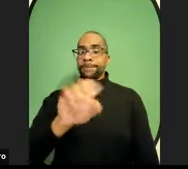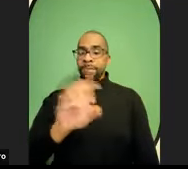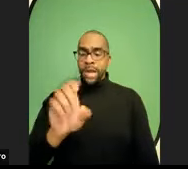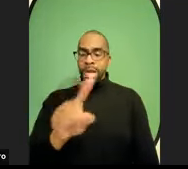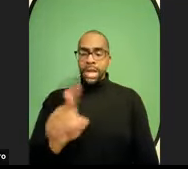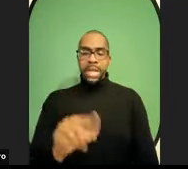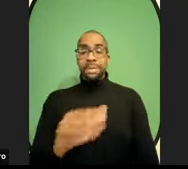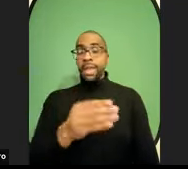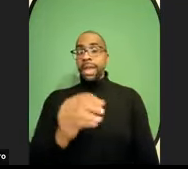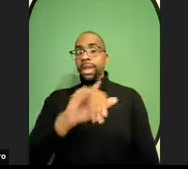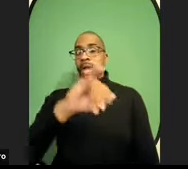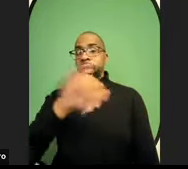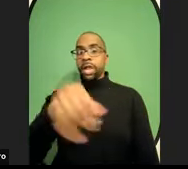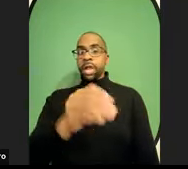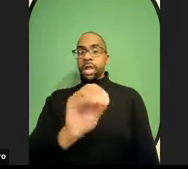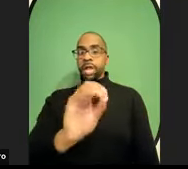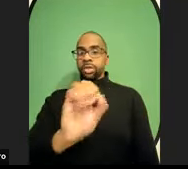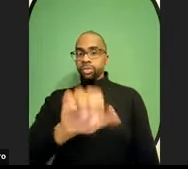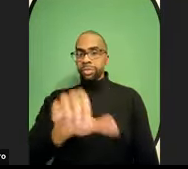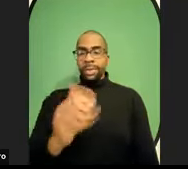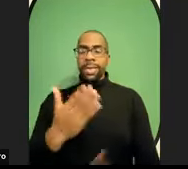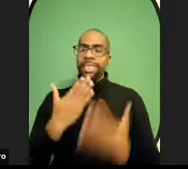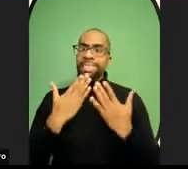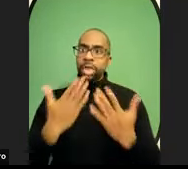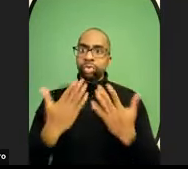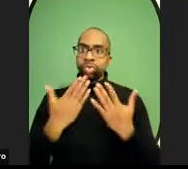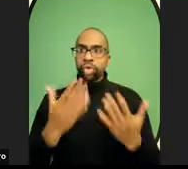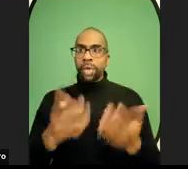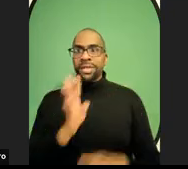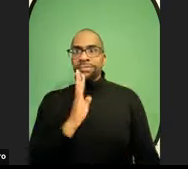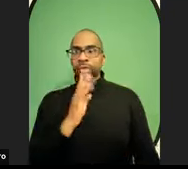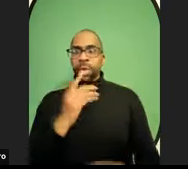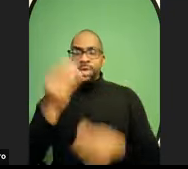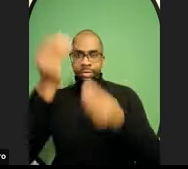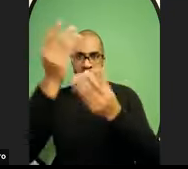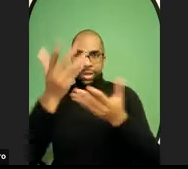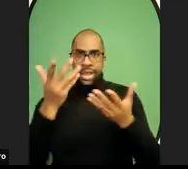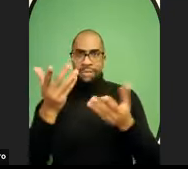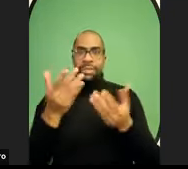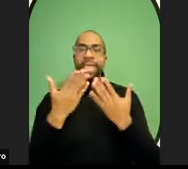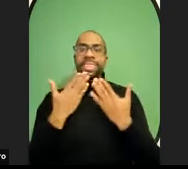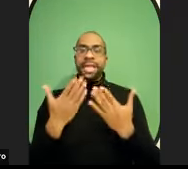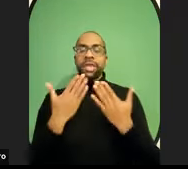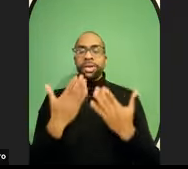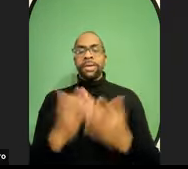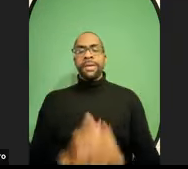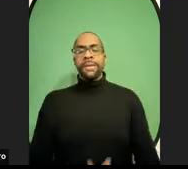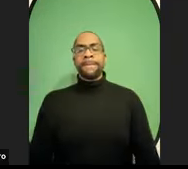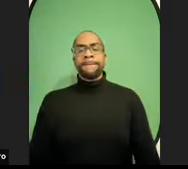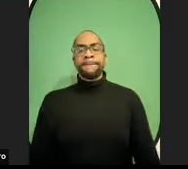presenters. Not sure America's presenters. Not sure Ramirez and Jose. Thank you so much for making Jose. Thank you so much for making the time and talking to us on such an important topic and giving us. so much